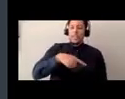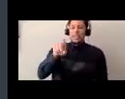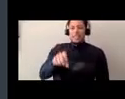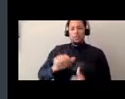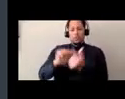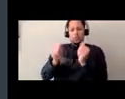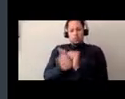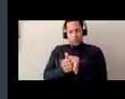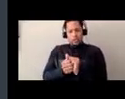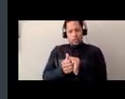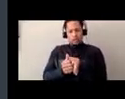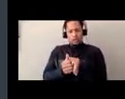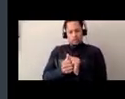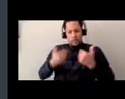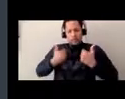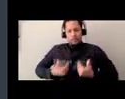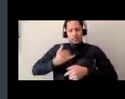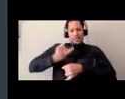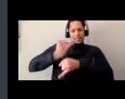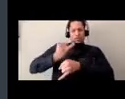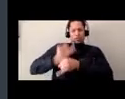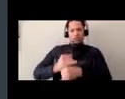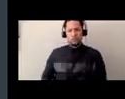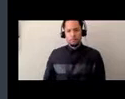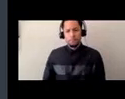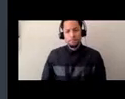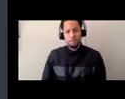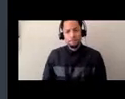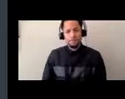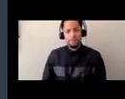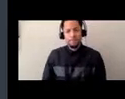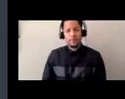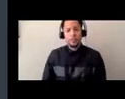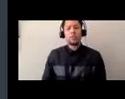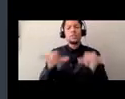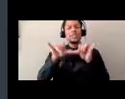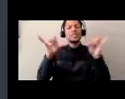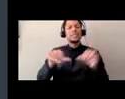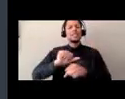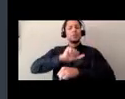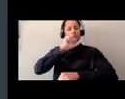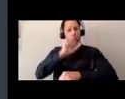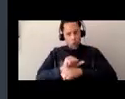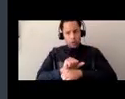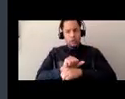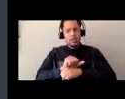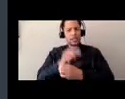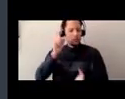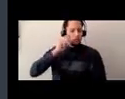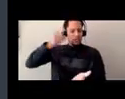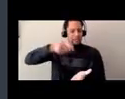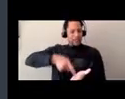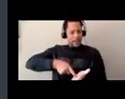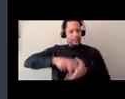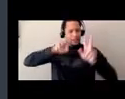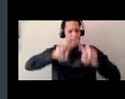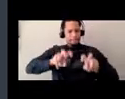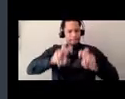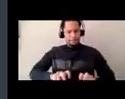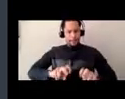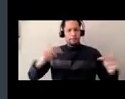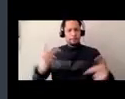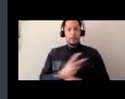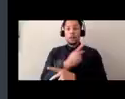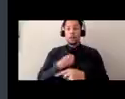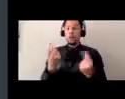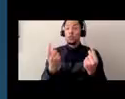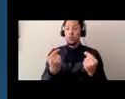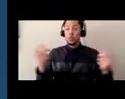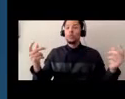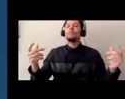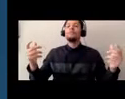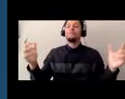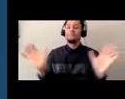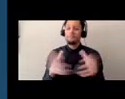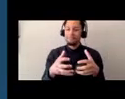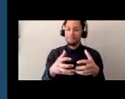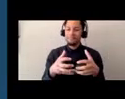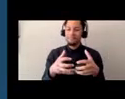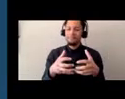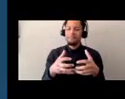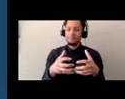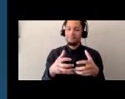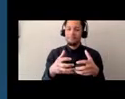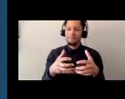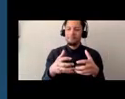So the system work is that recognition of what we need to do together to make that happen